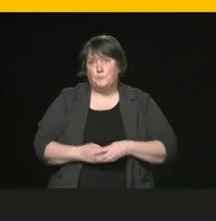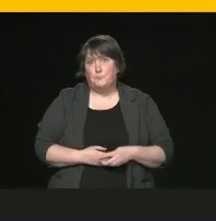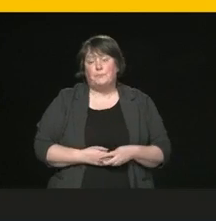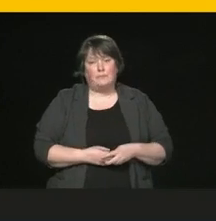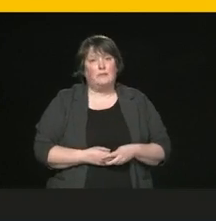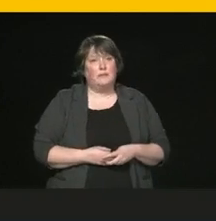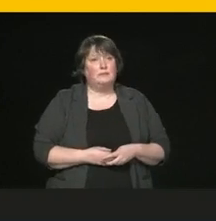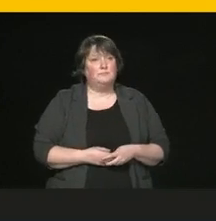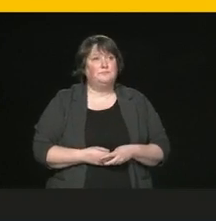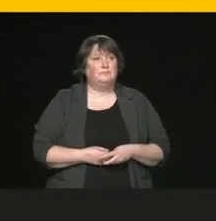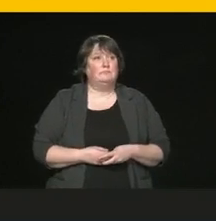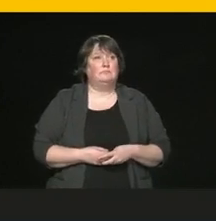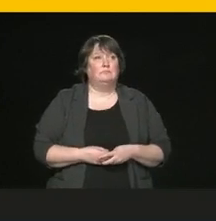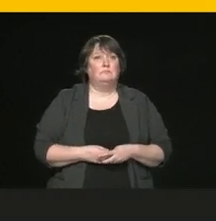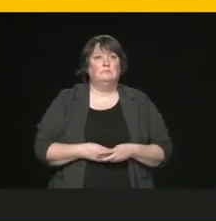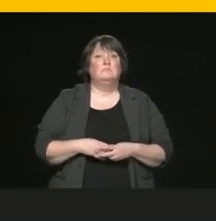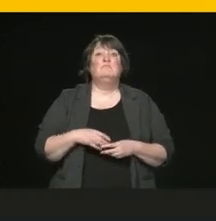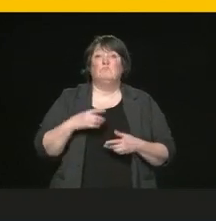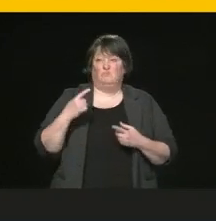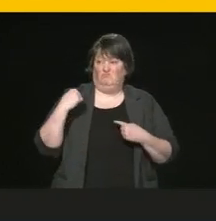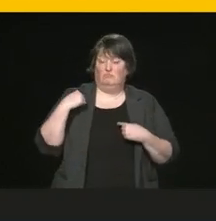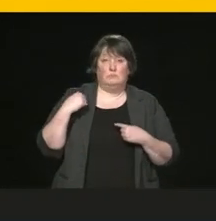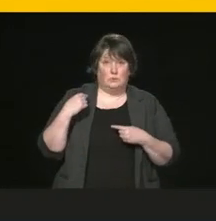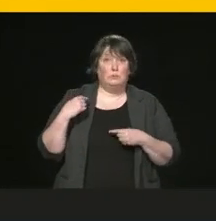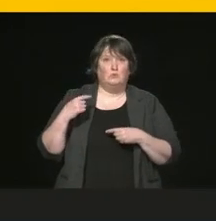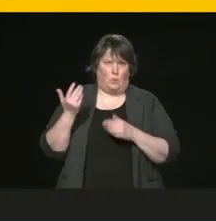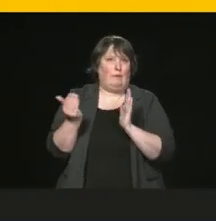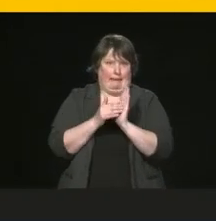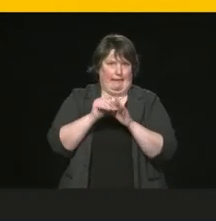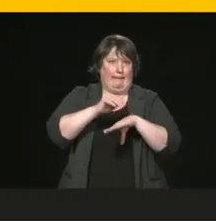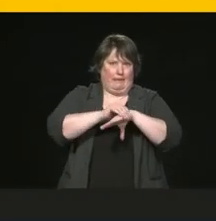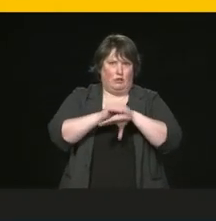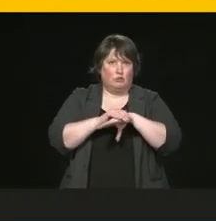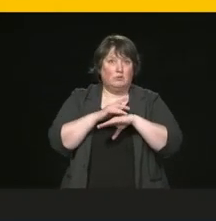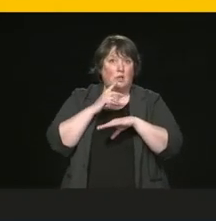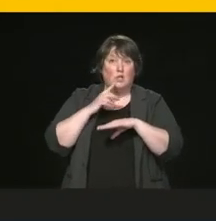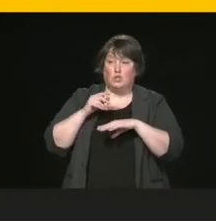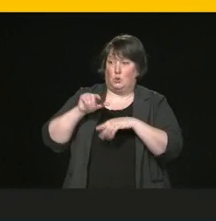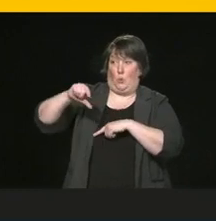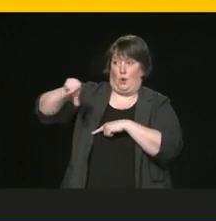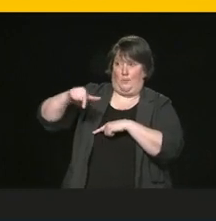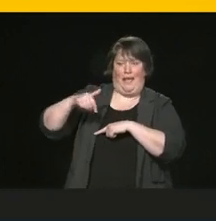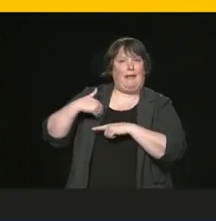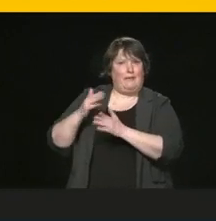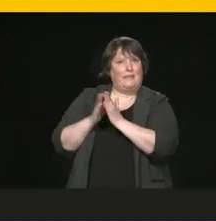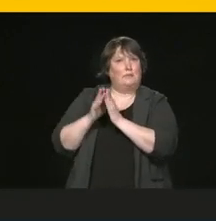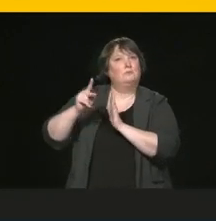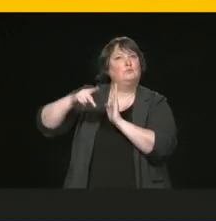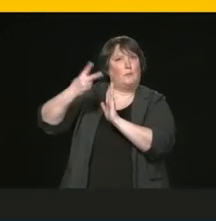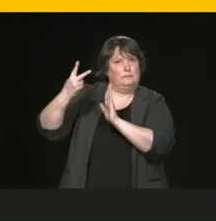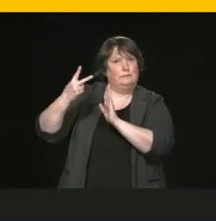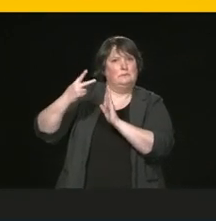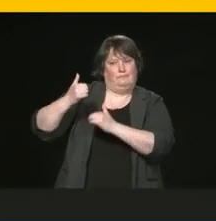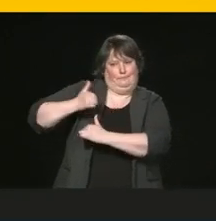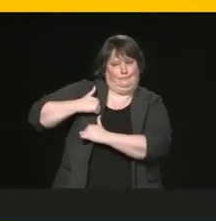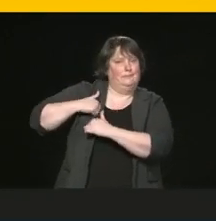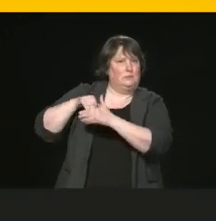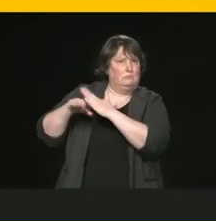WITH THE PROVINCES AS THEY SEE FIT. Prime Minister Trudeau: THERE HAVE BEEN TWO REQUESTS SO